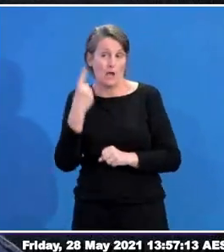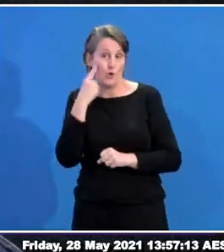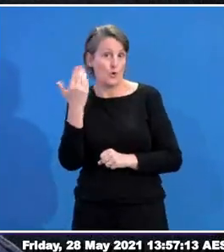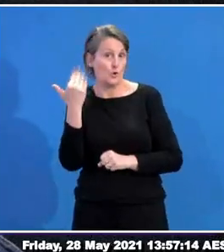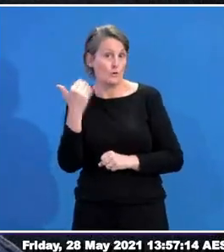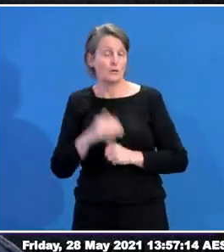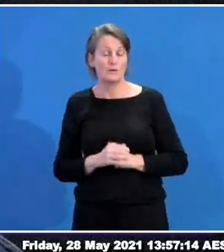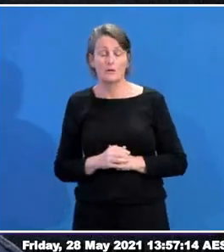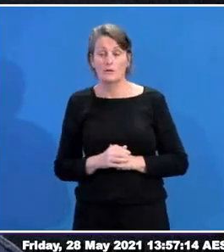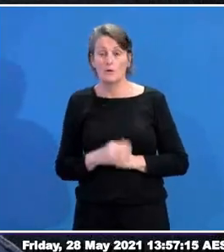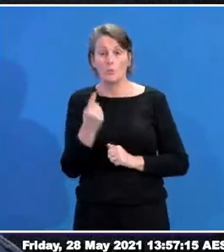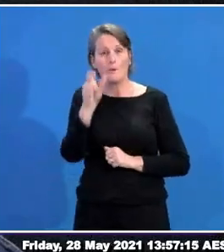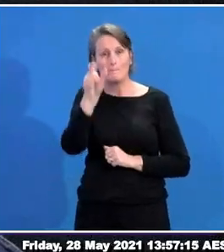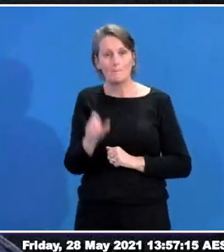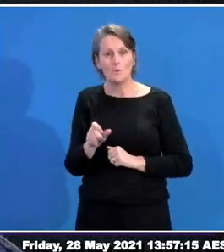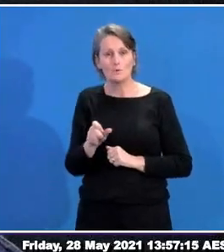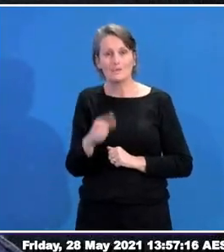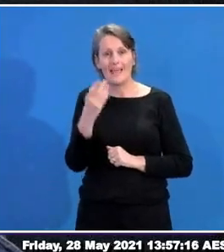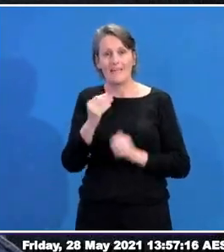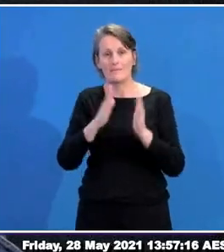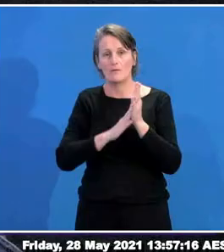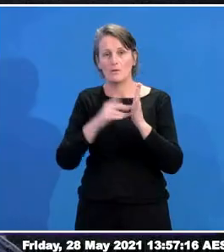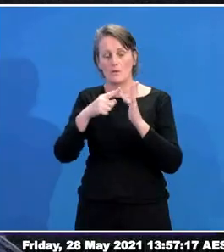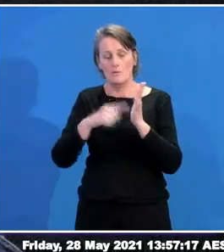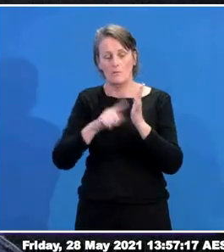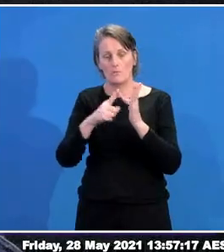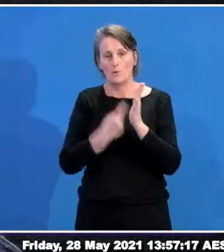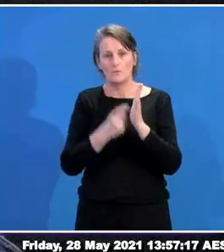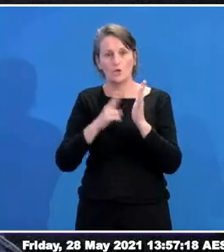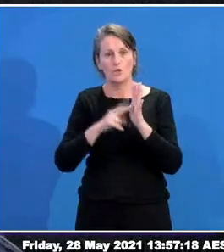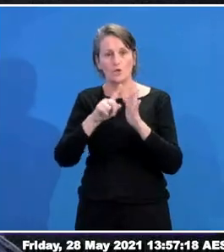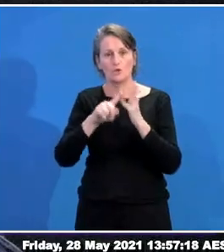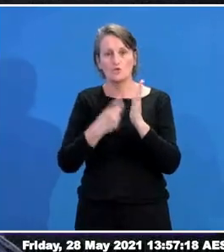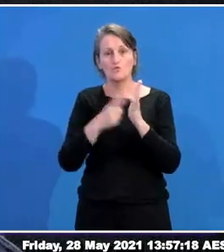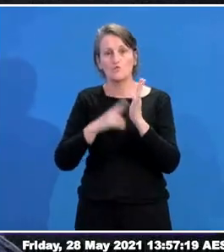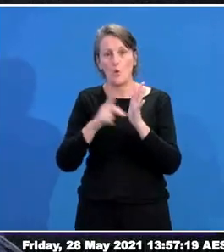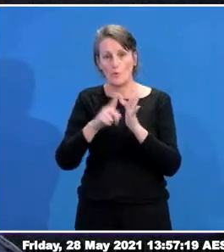someone who has Motor Neurone Disease, we've been able to modify the house,